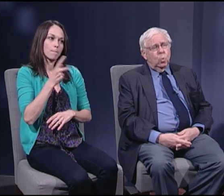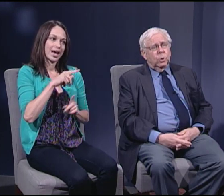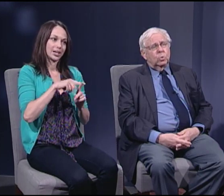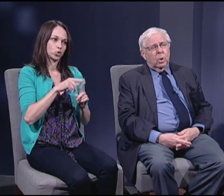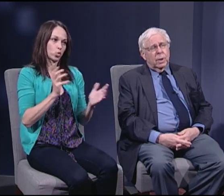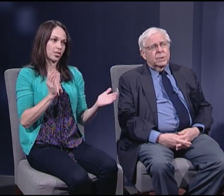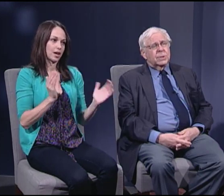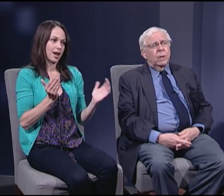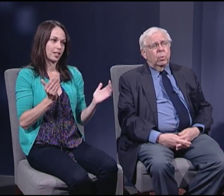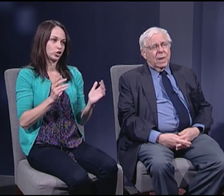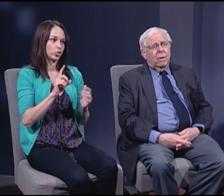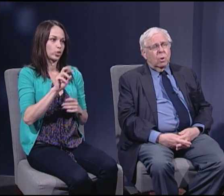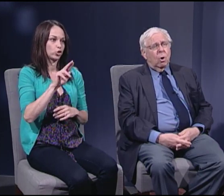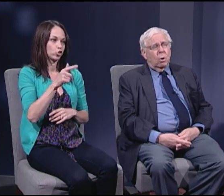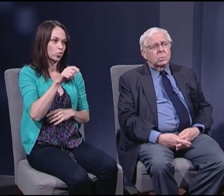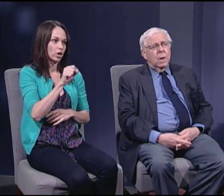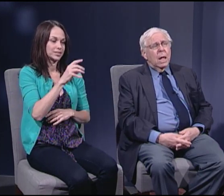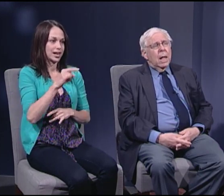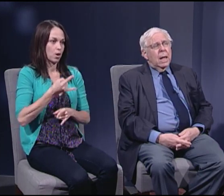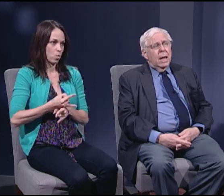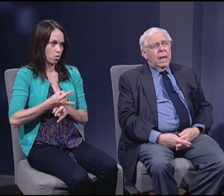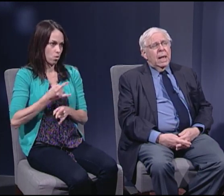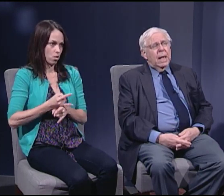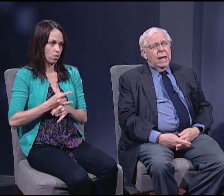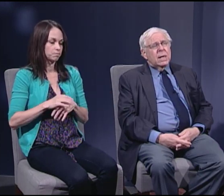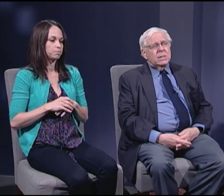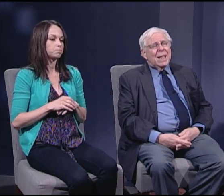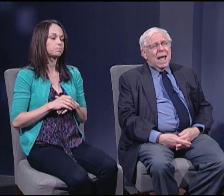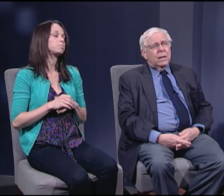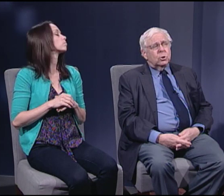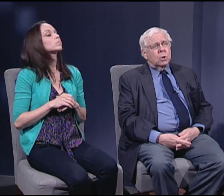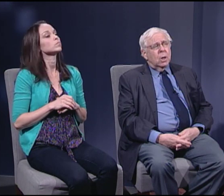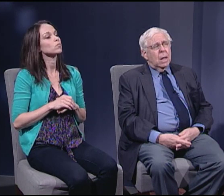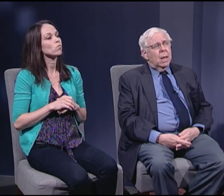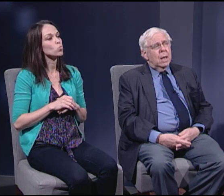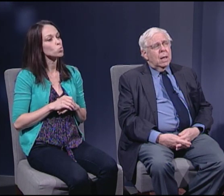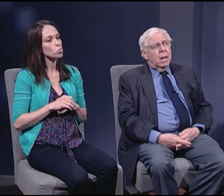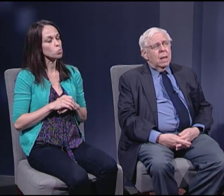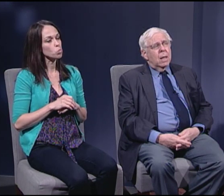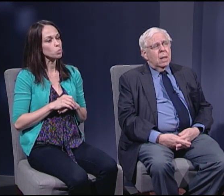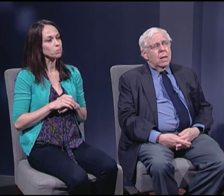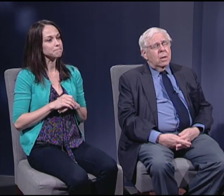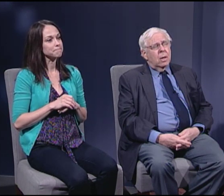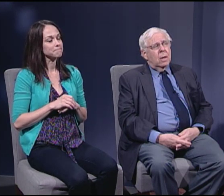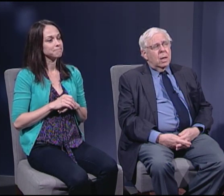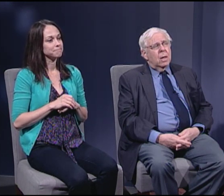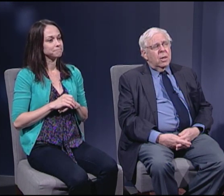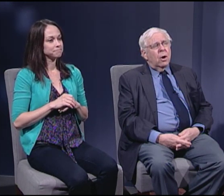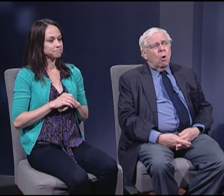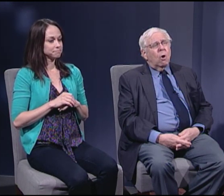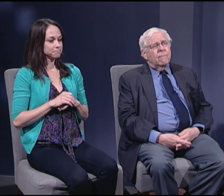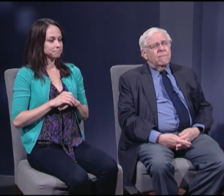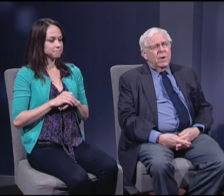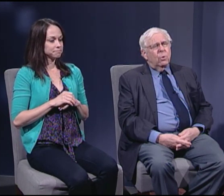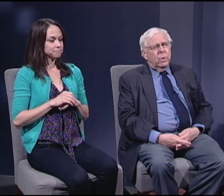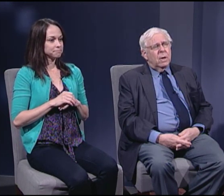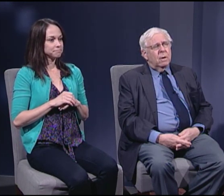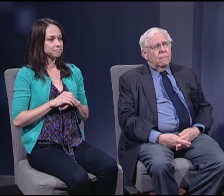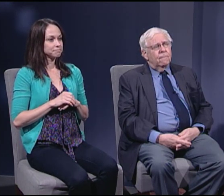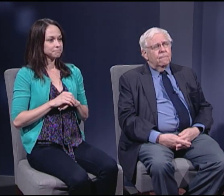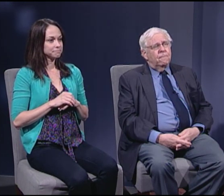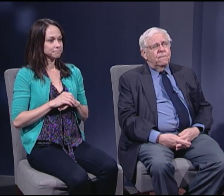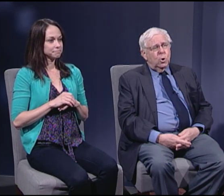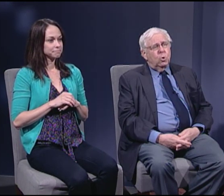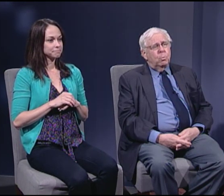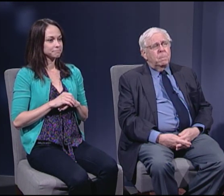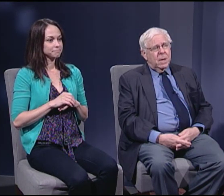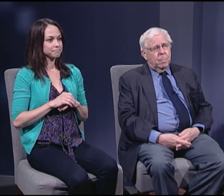with drugs and with alcohol, is that there are very few people